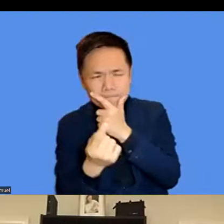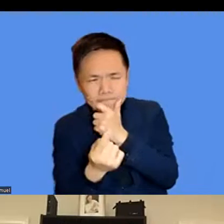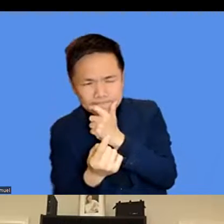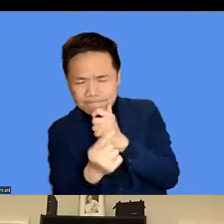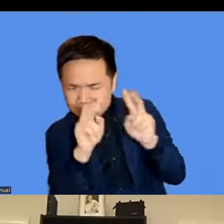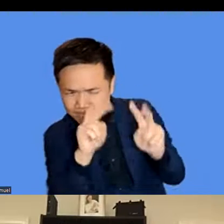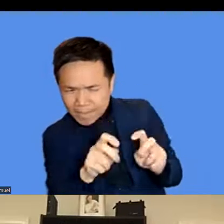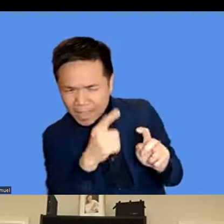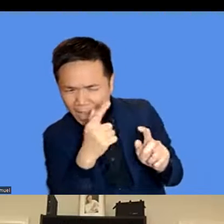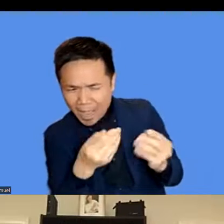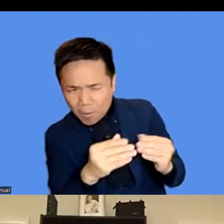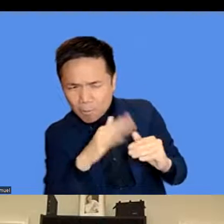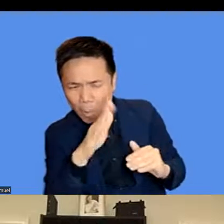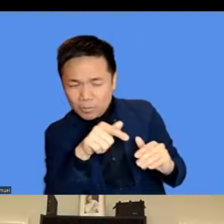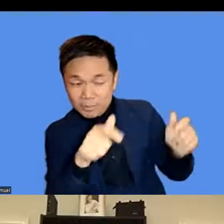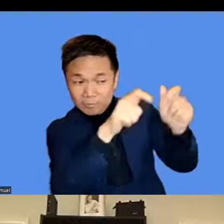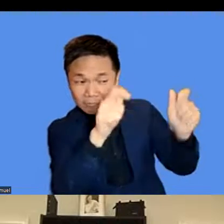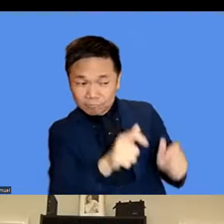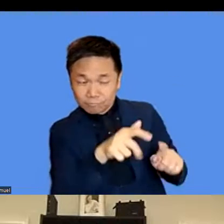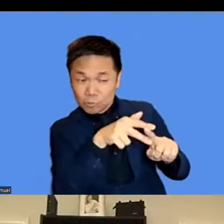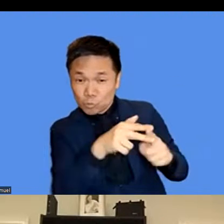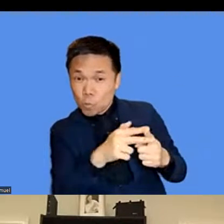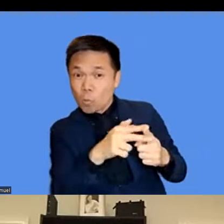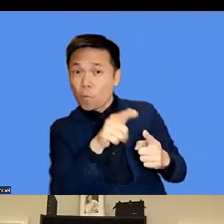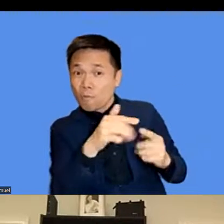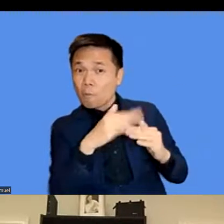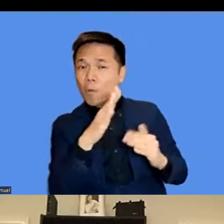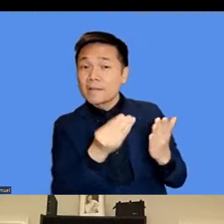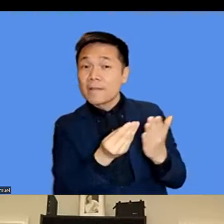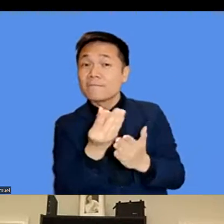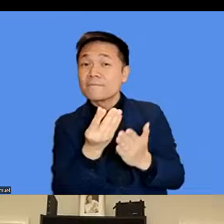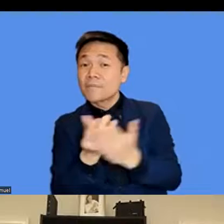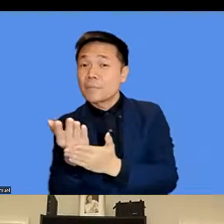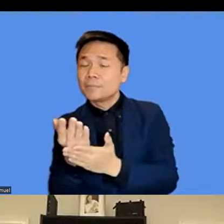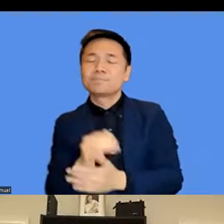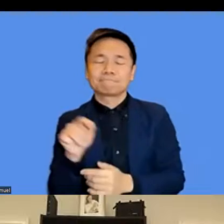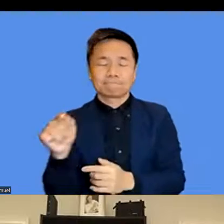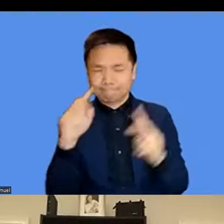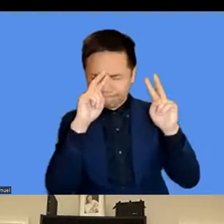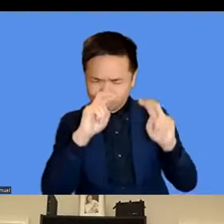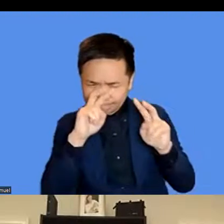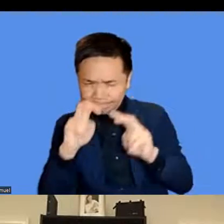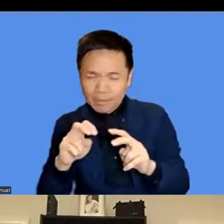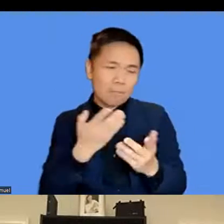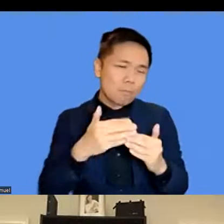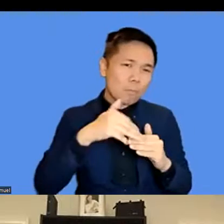advocacy toolkit. The survey further explored data gaps and gathered OPD led citizen generated data.